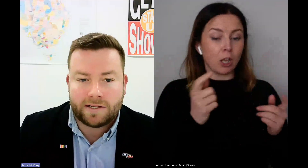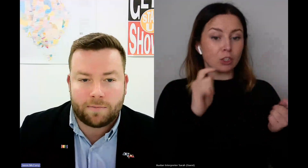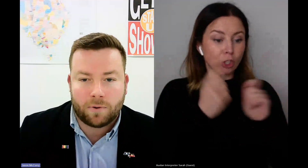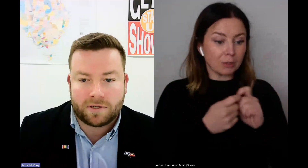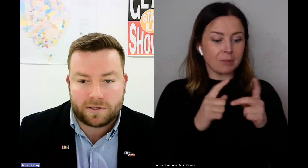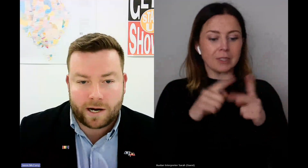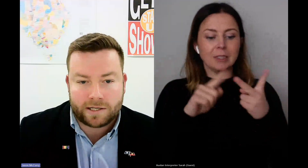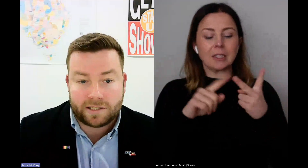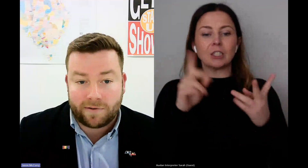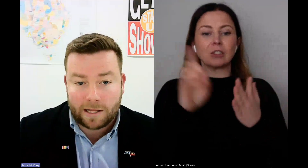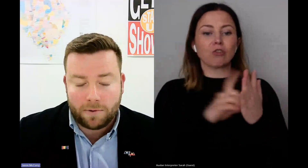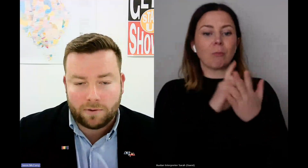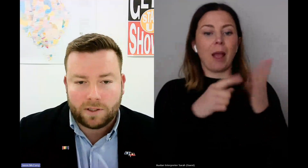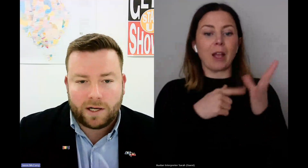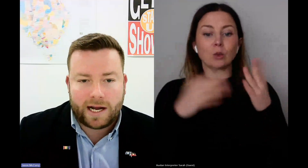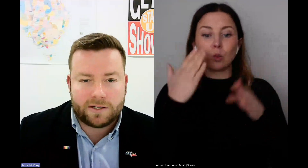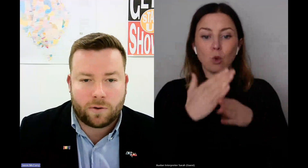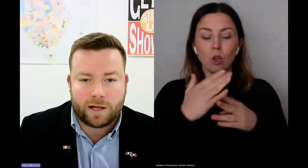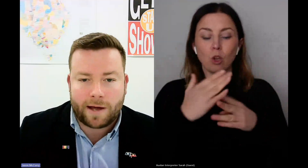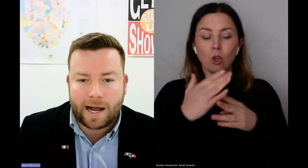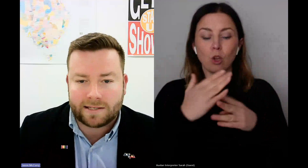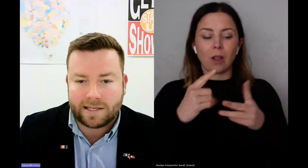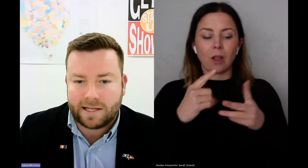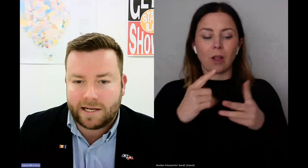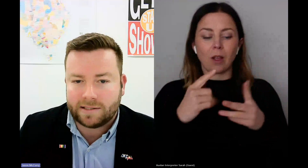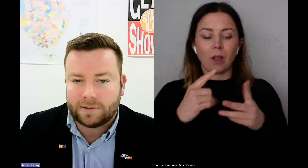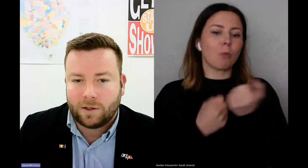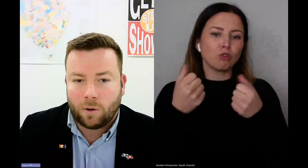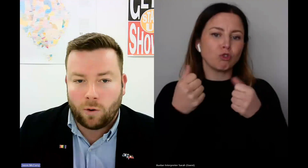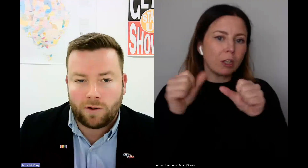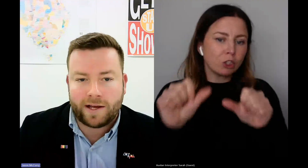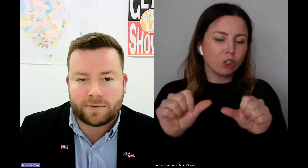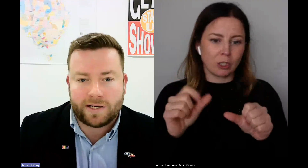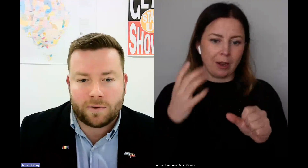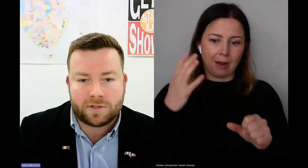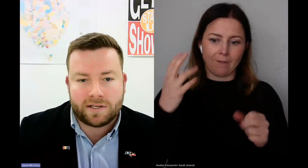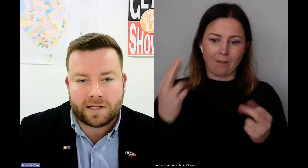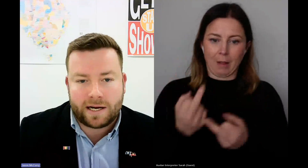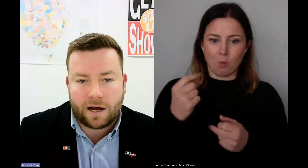and support strategies available and talking about access needs. All of these resources are